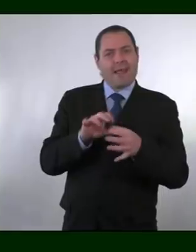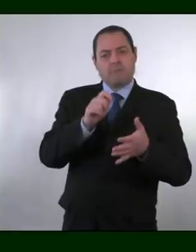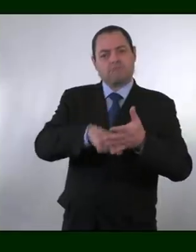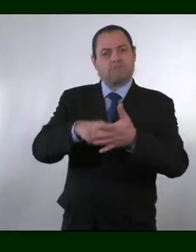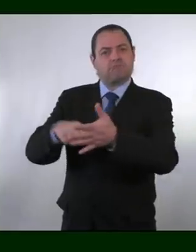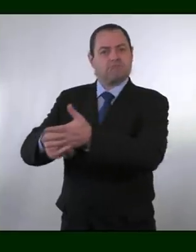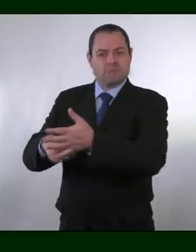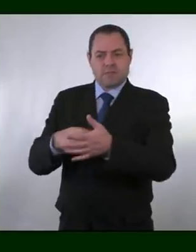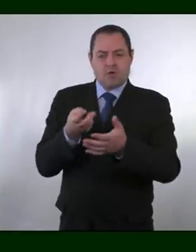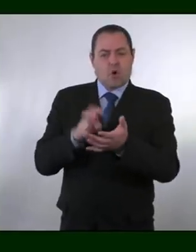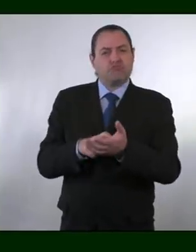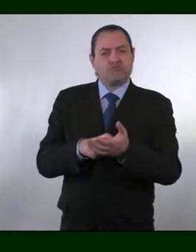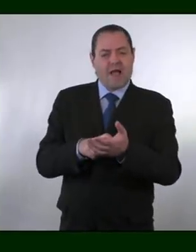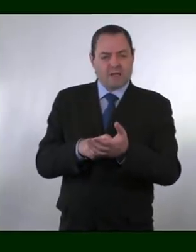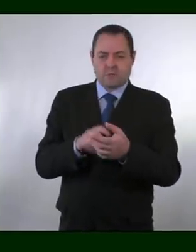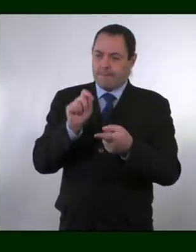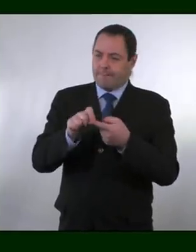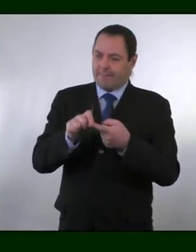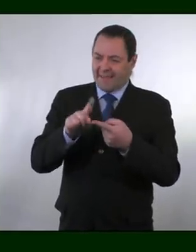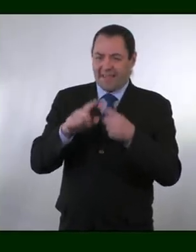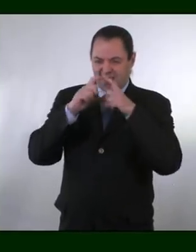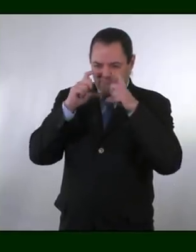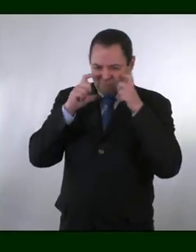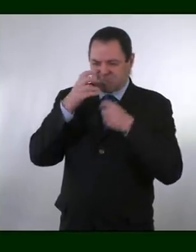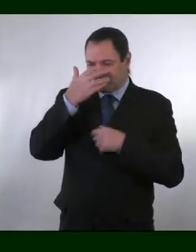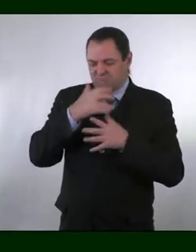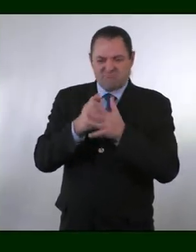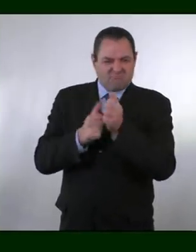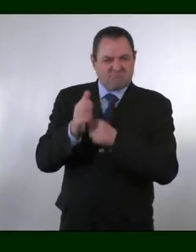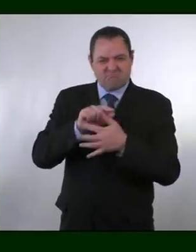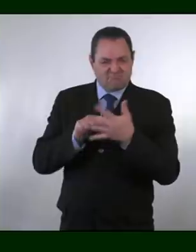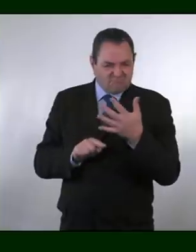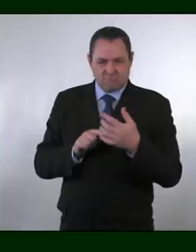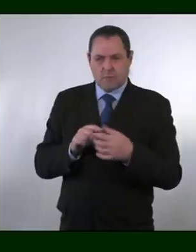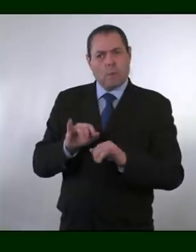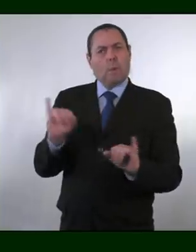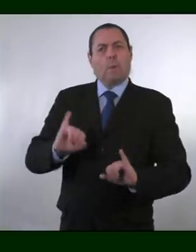get personal protective equipment. As he will remember, we faced a very difficult situation